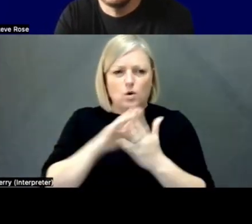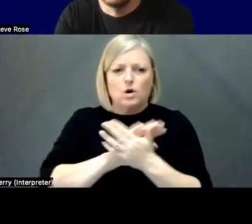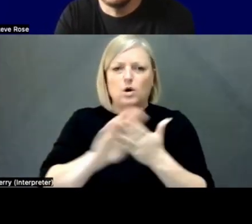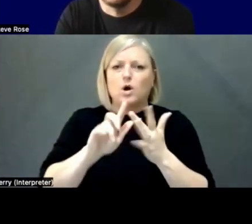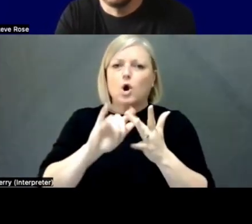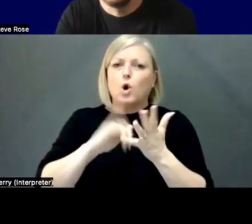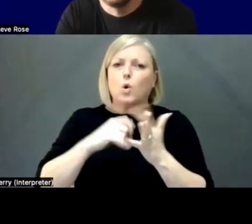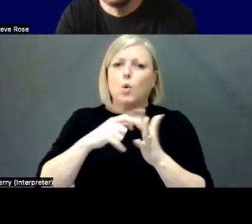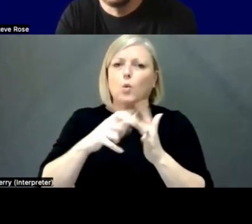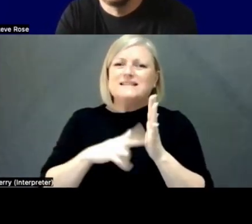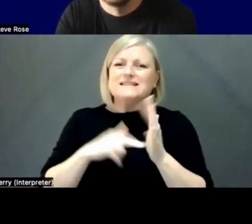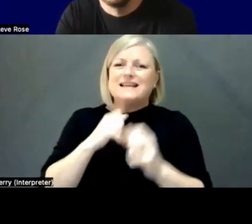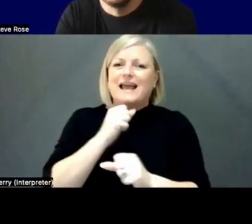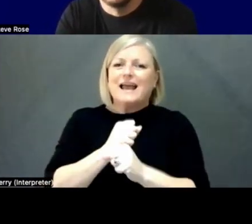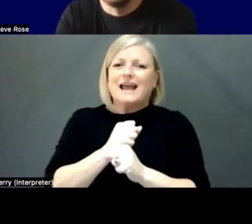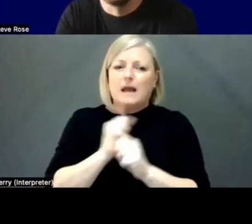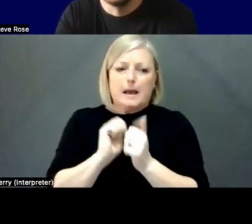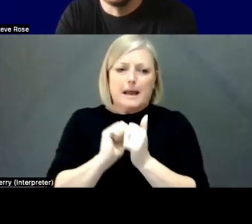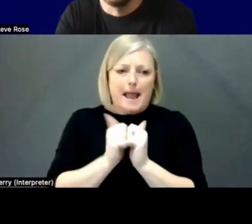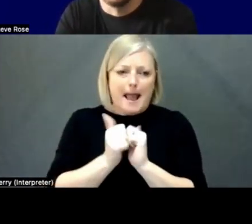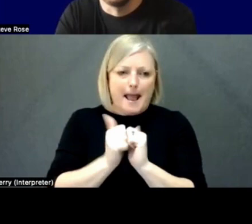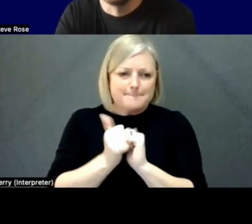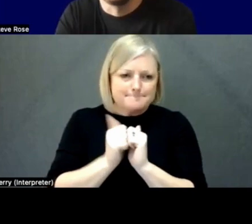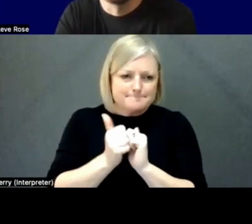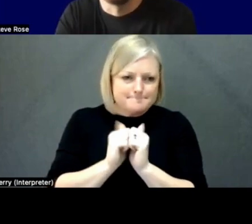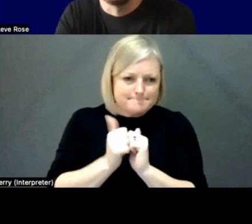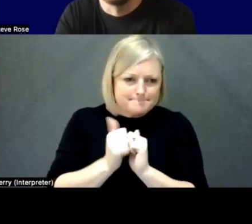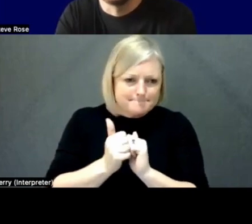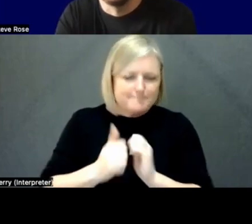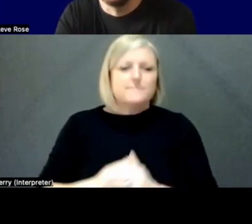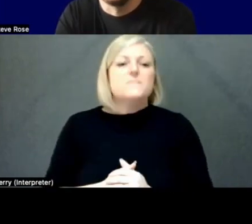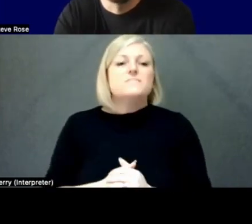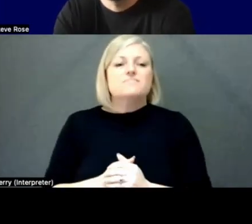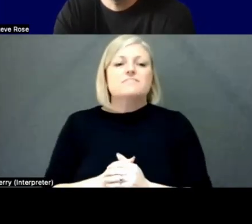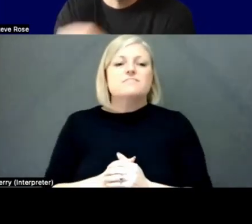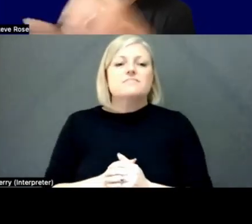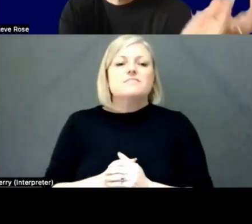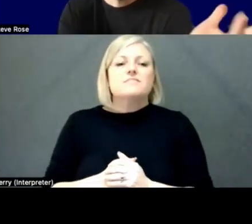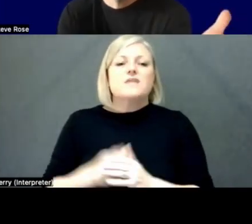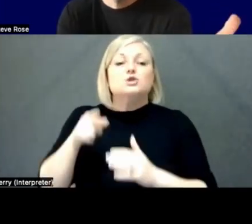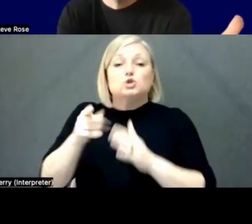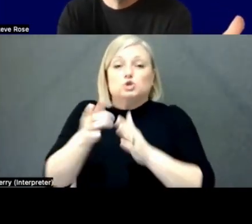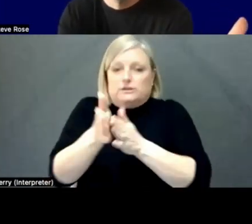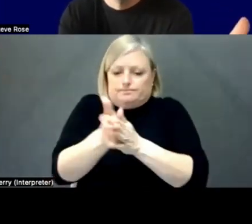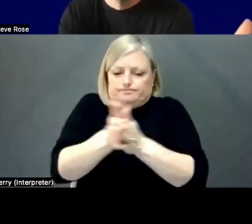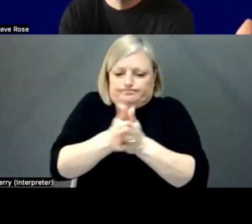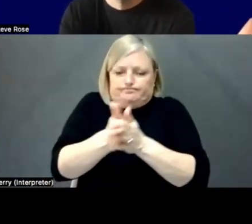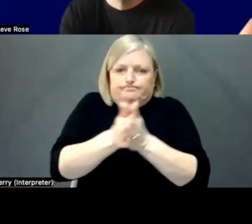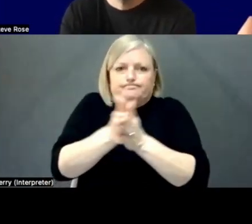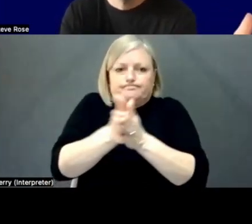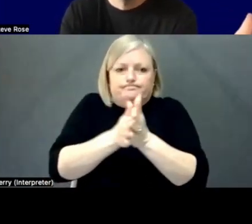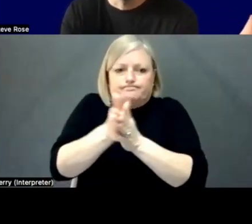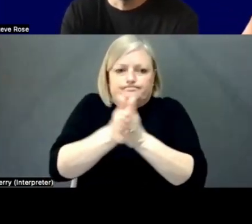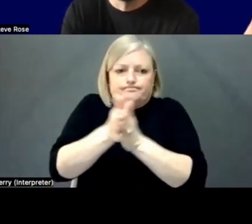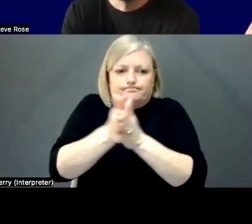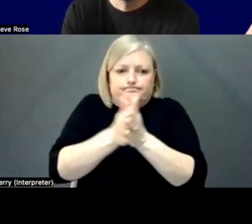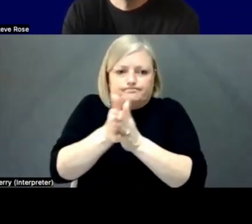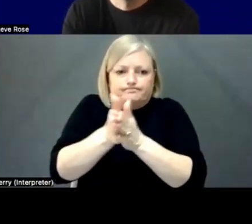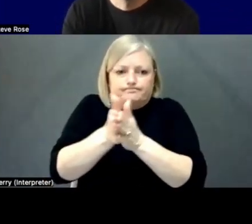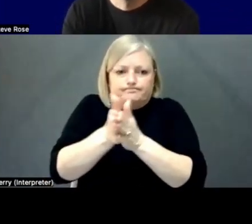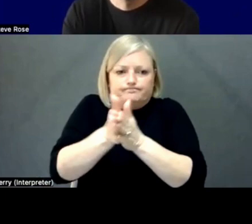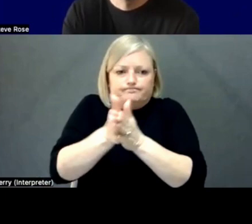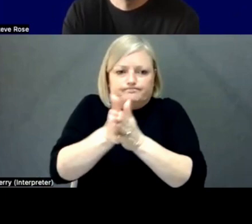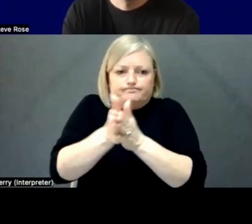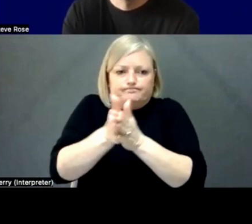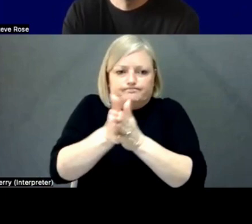The colleague there who's working with her just modelled the cultural BSL sign for 'more', she did a 'more' sign.